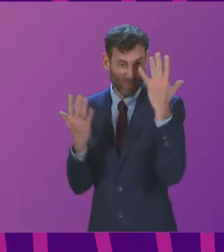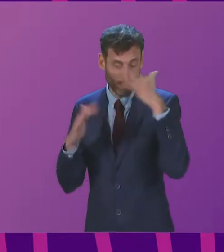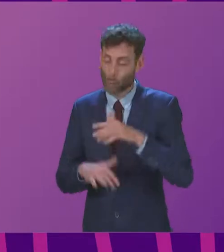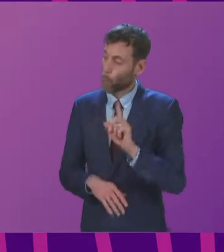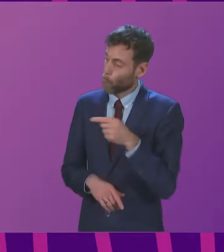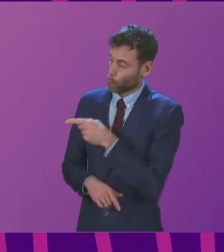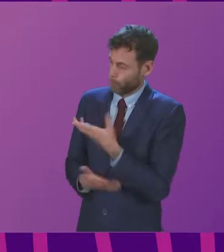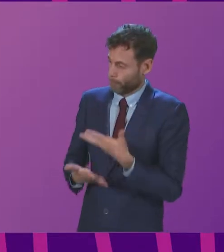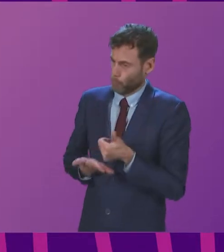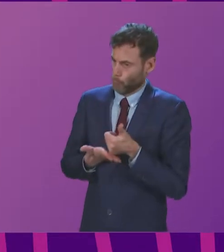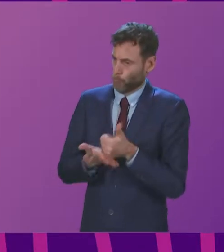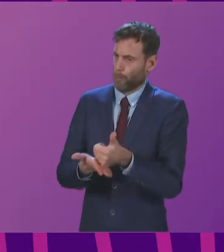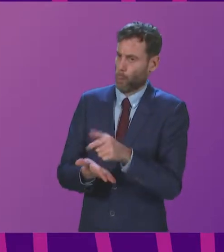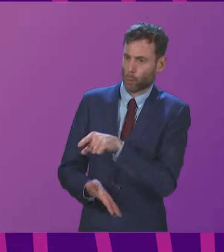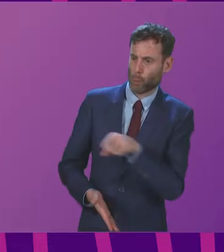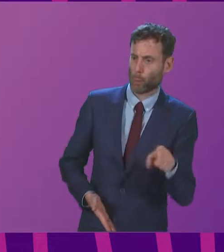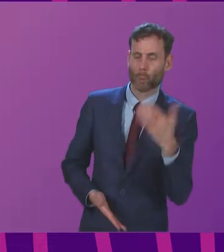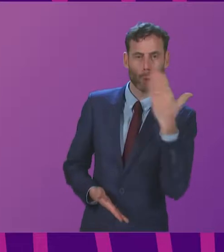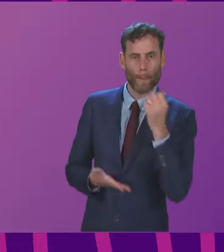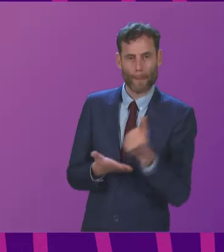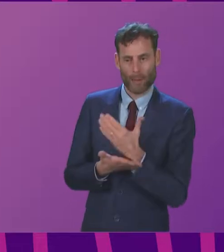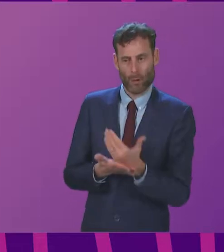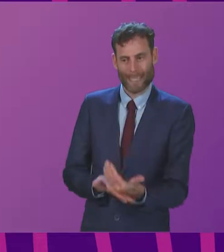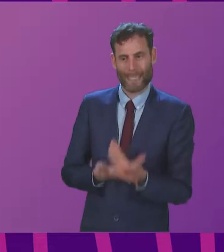will the First Minister give to schools so that they can have adequate ventilation?